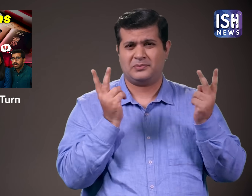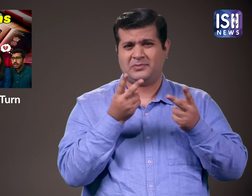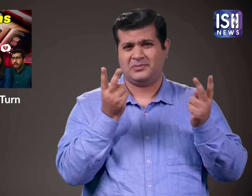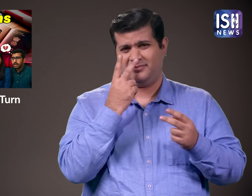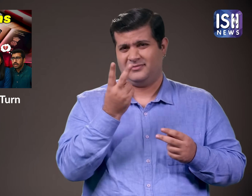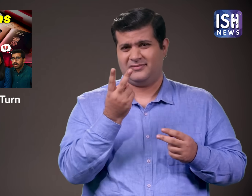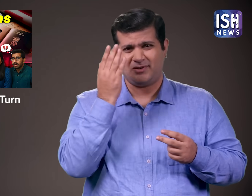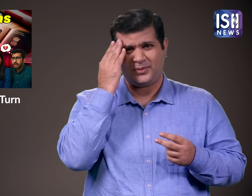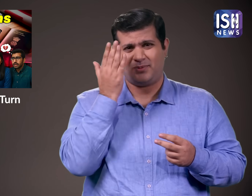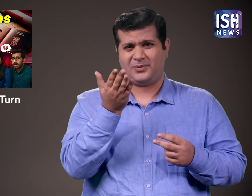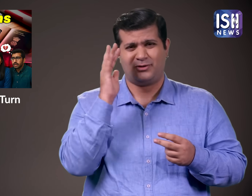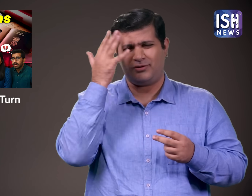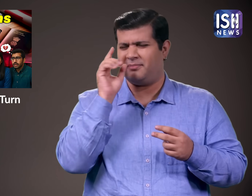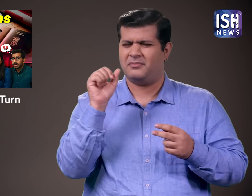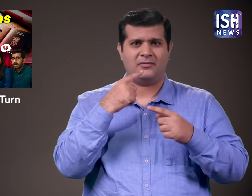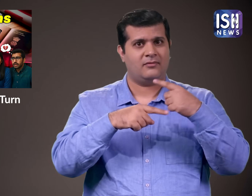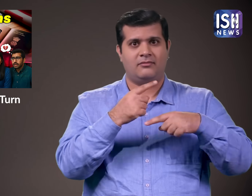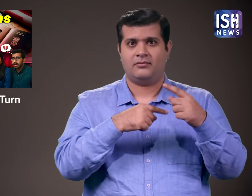Trump has developed a habit of reversing his stance,